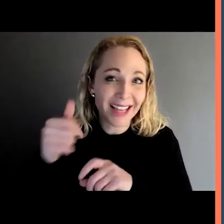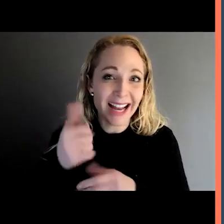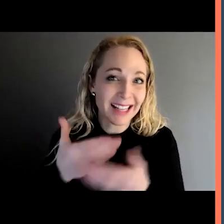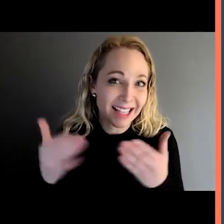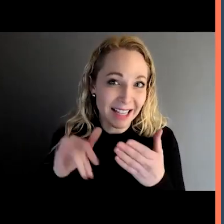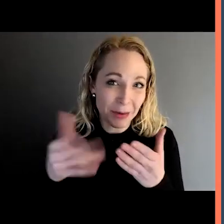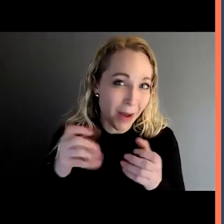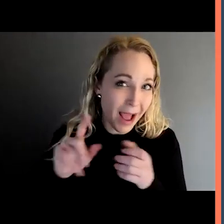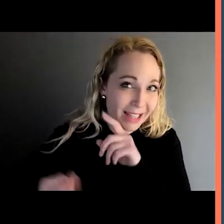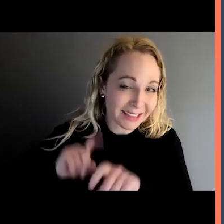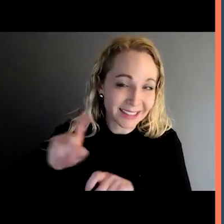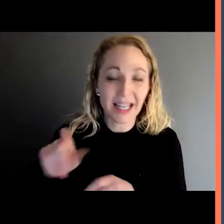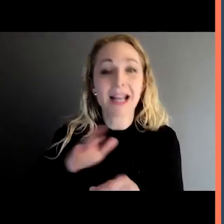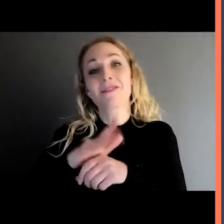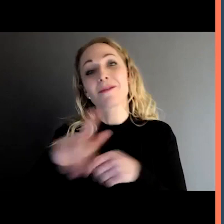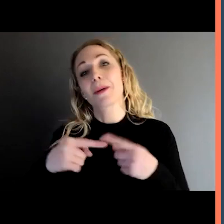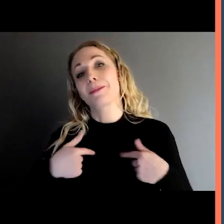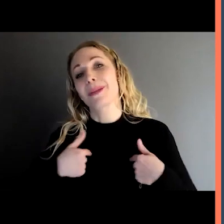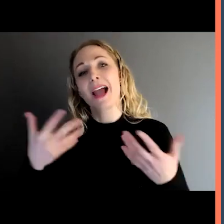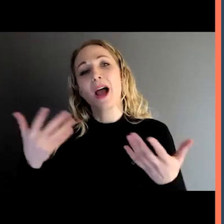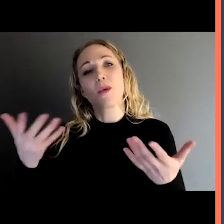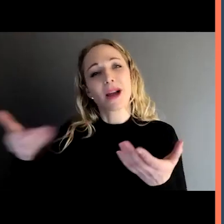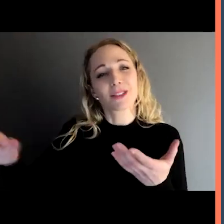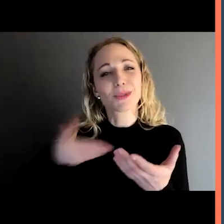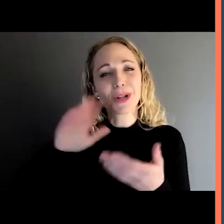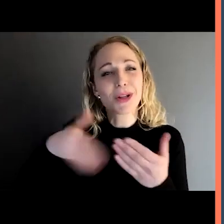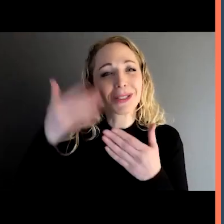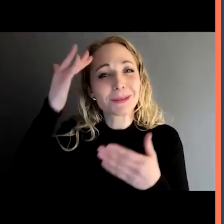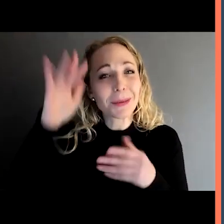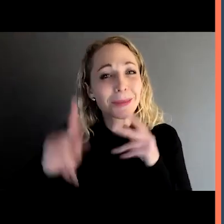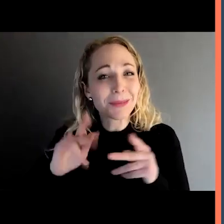INTRODUCE SMART PEOPLE THAT YOU CAME TO SEE.